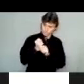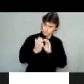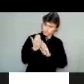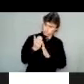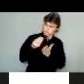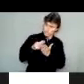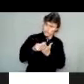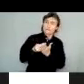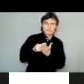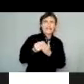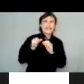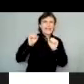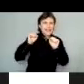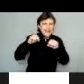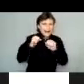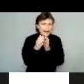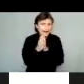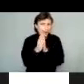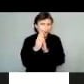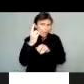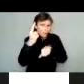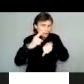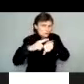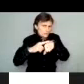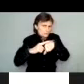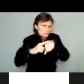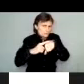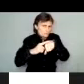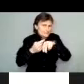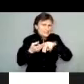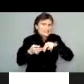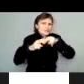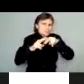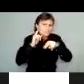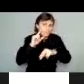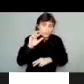a one-time increase to their grant to support recovery and resiliency activities.